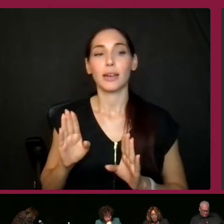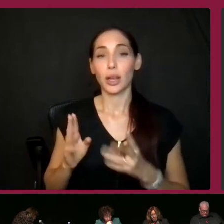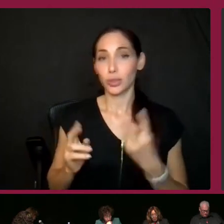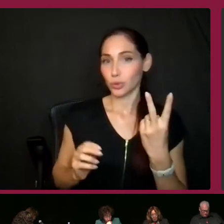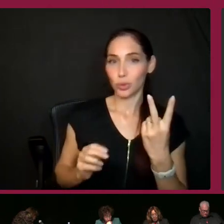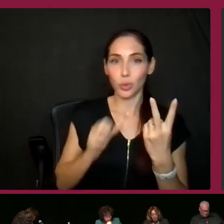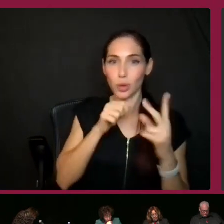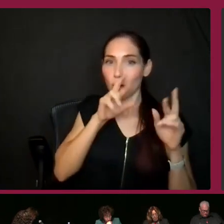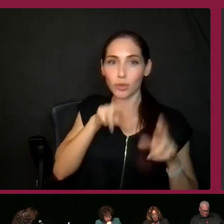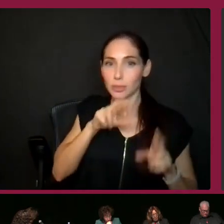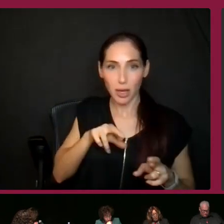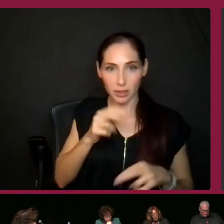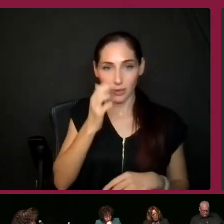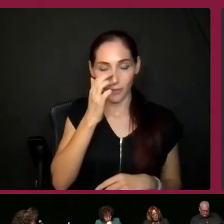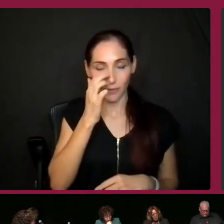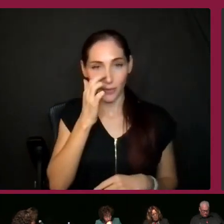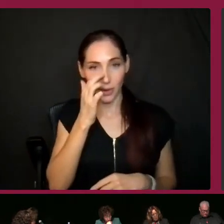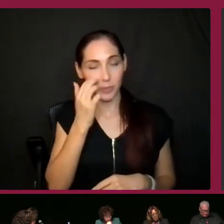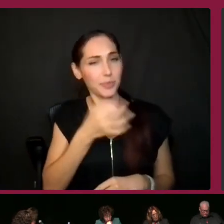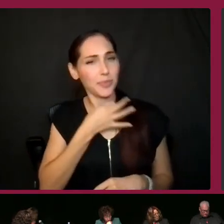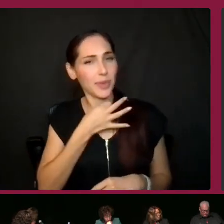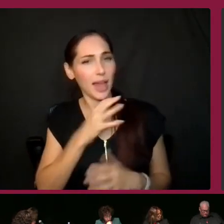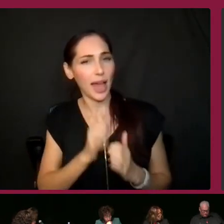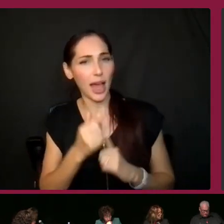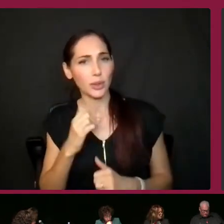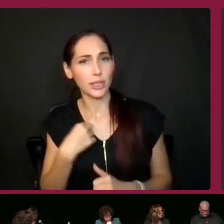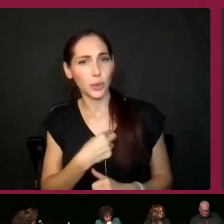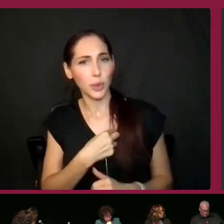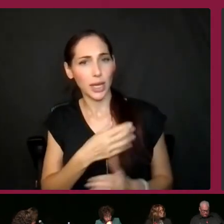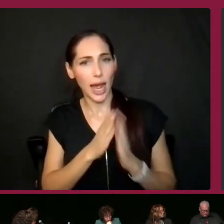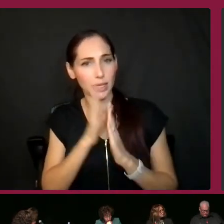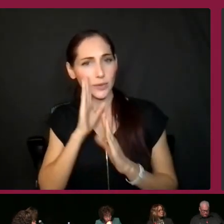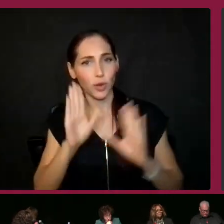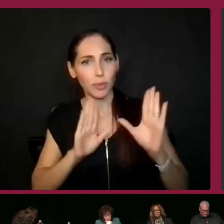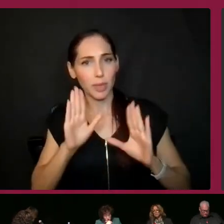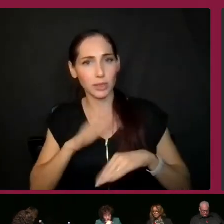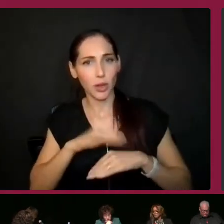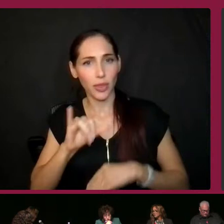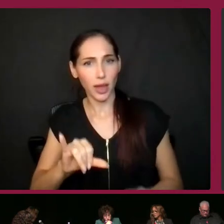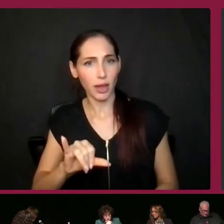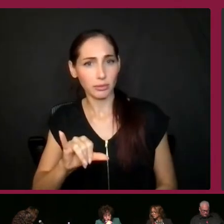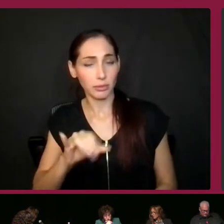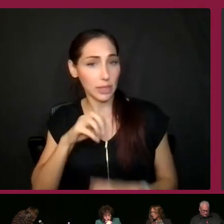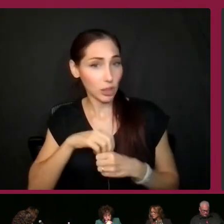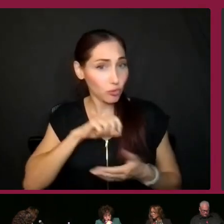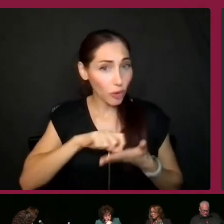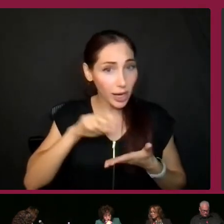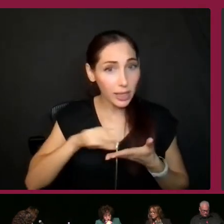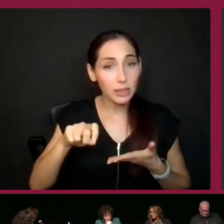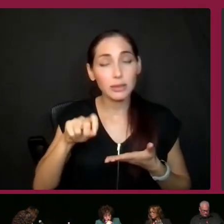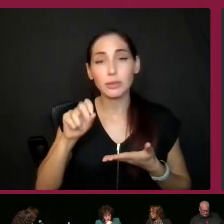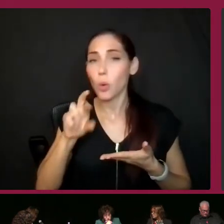Uh, how did we, uh, ask for bids on this? Were they in writing or oral or what?